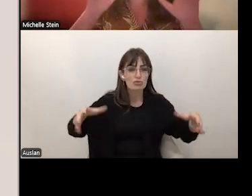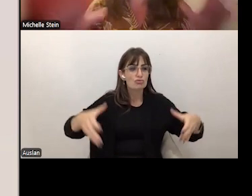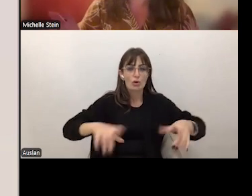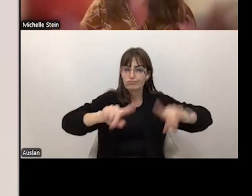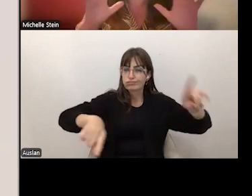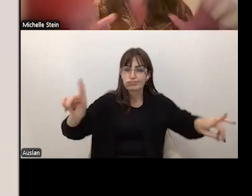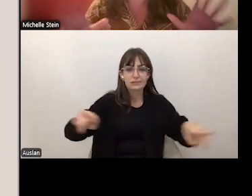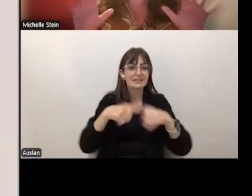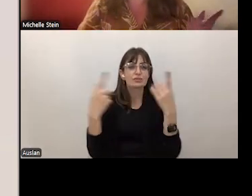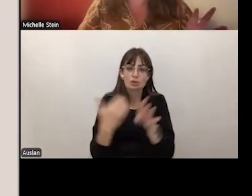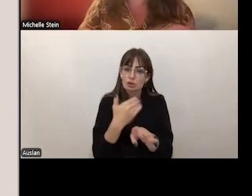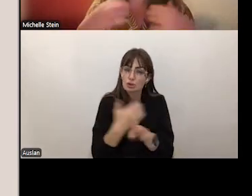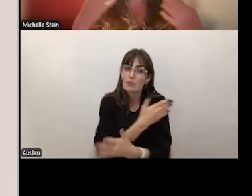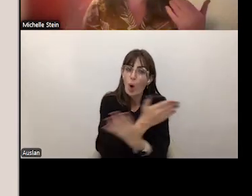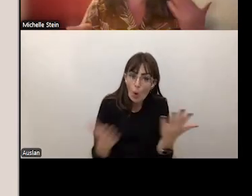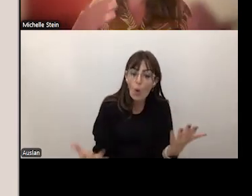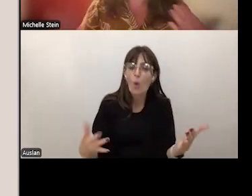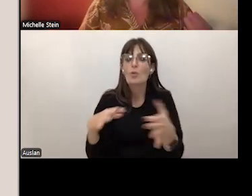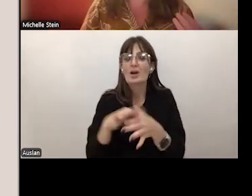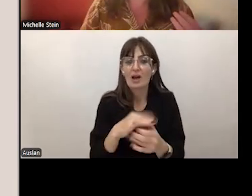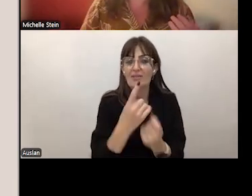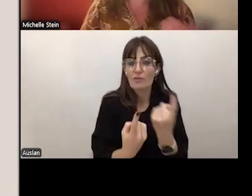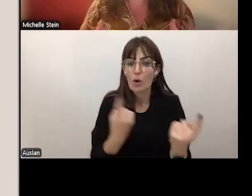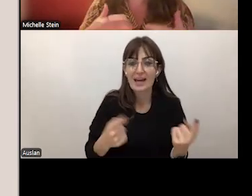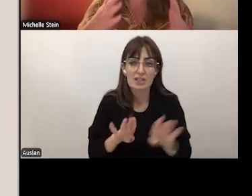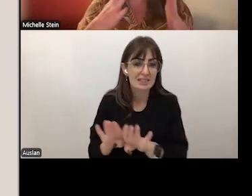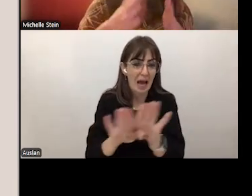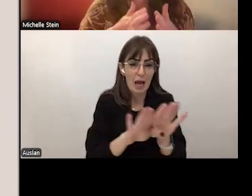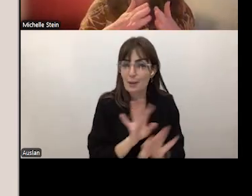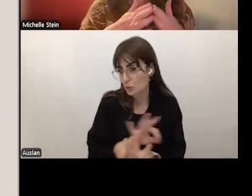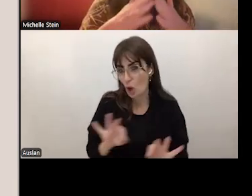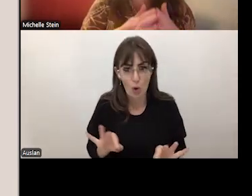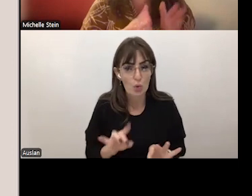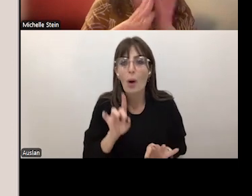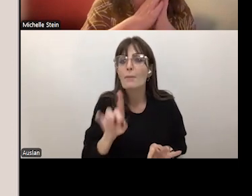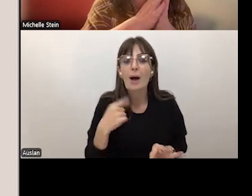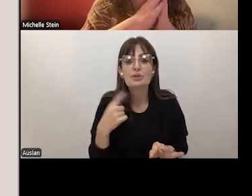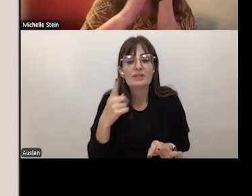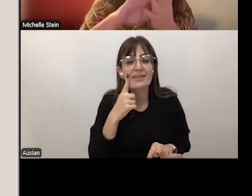not all of it will be relevant to every single kind of organisation, but I am thinking about